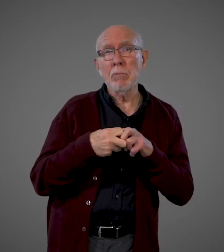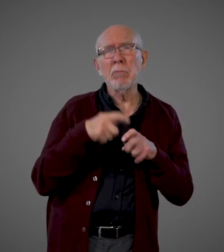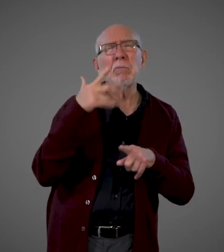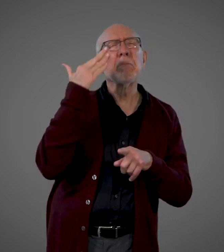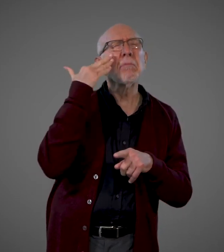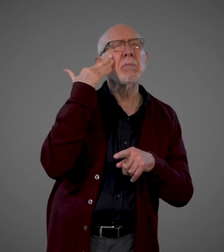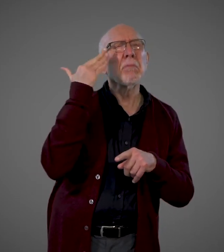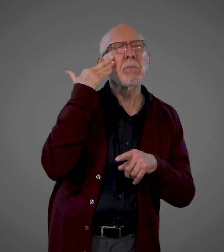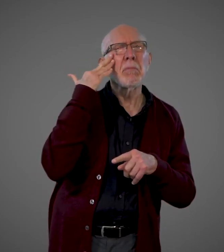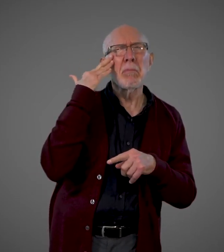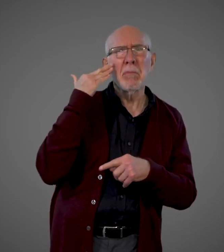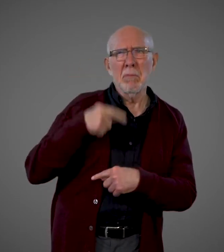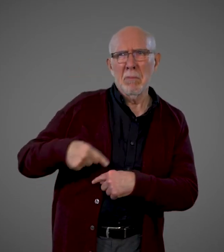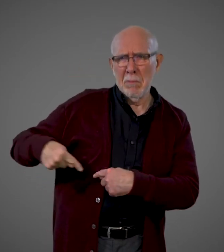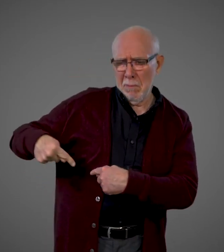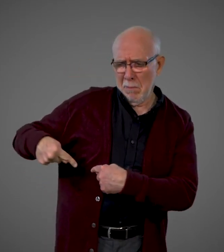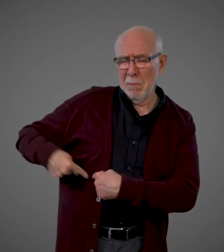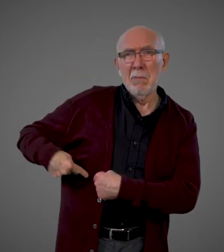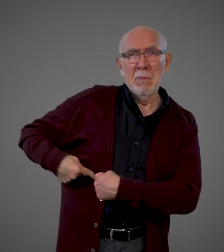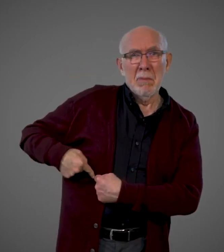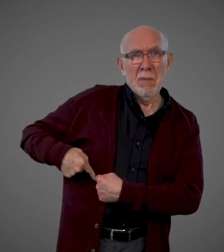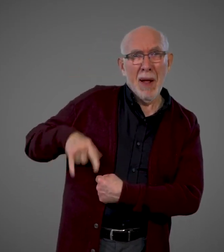that's located right underneath the liver.